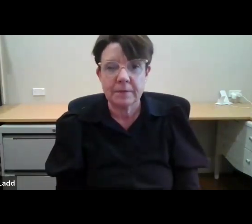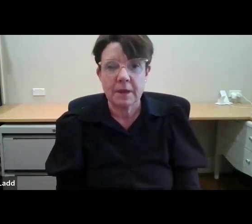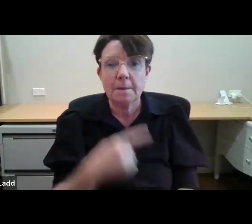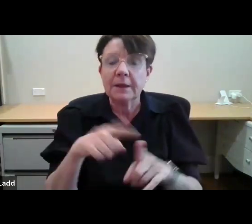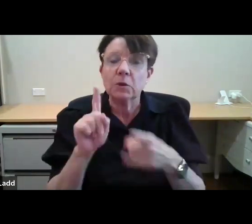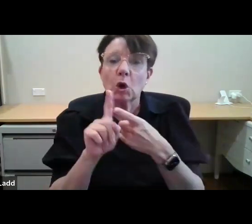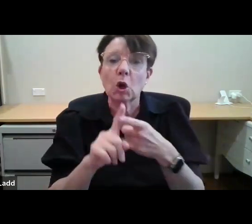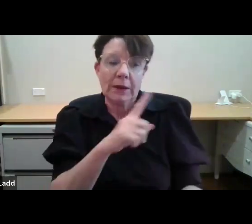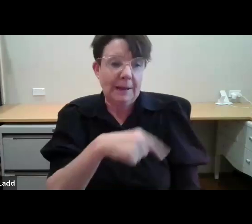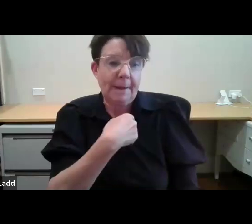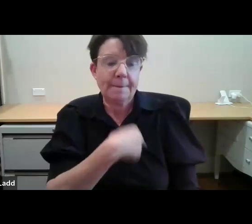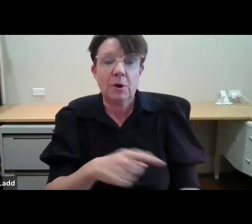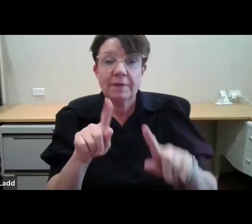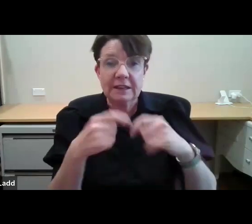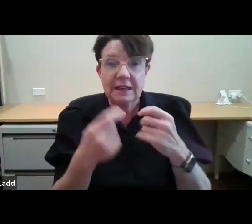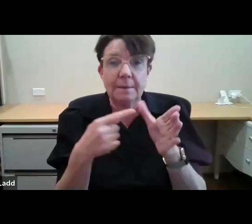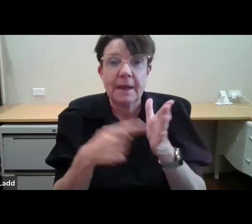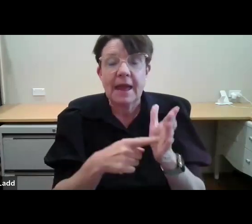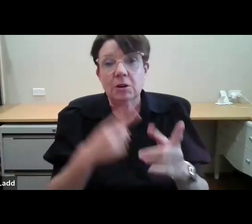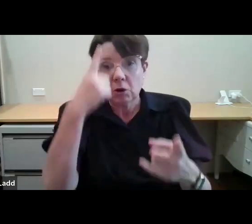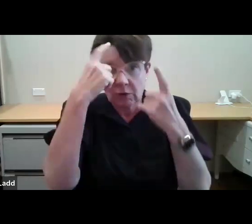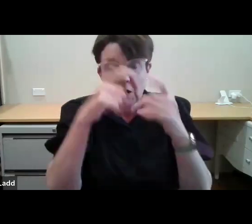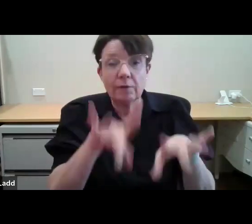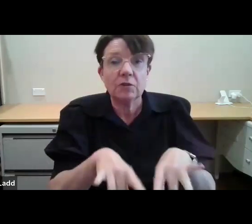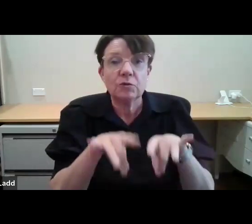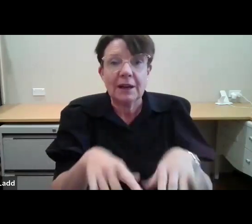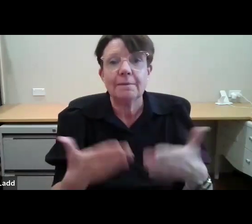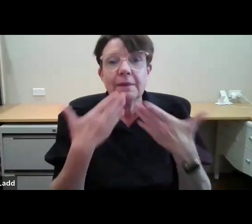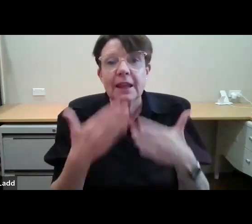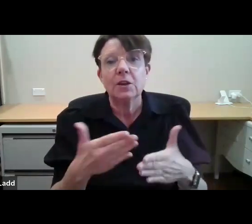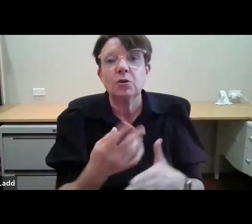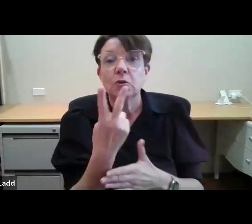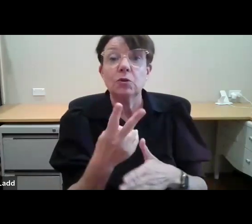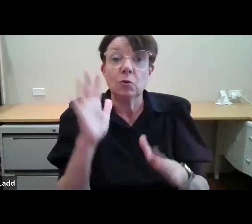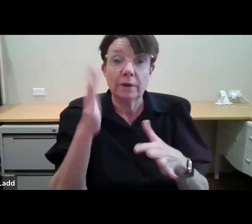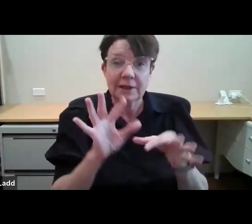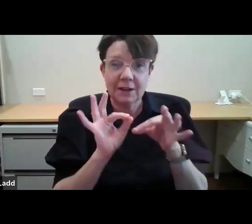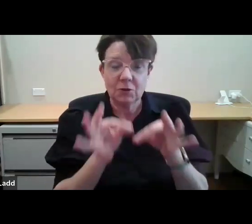who every time I work with you, I am always blown away by your incredible work.